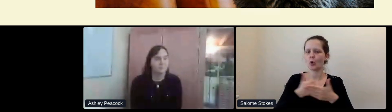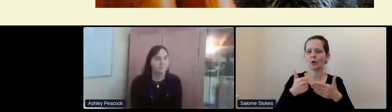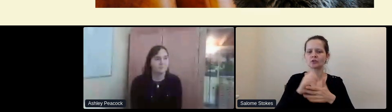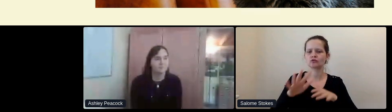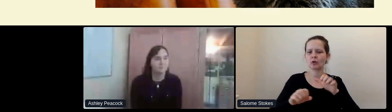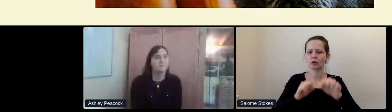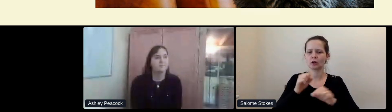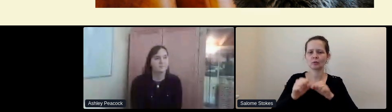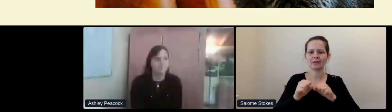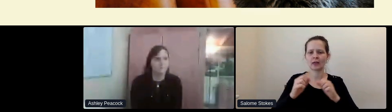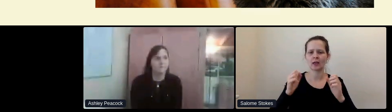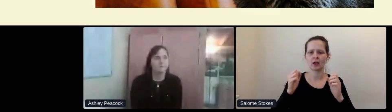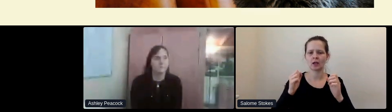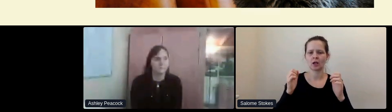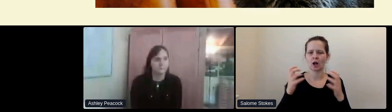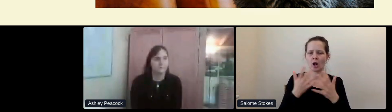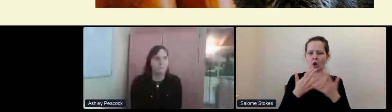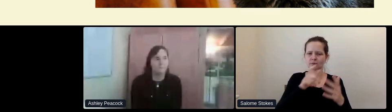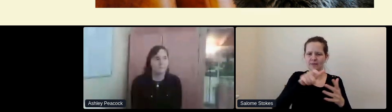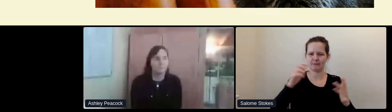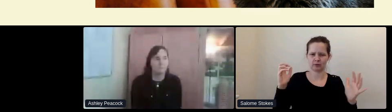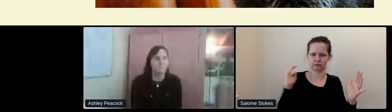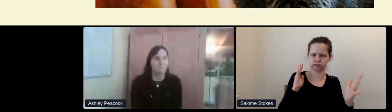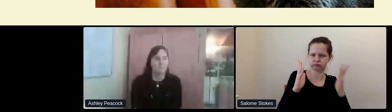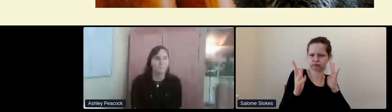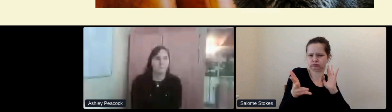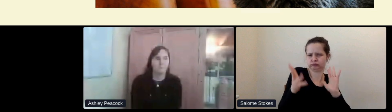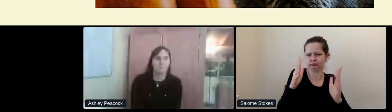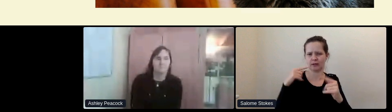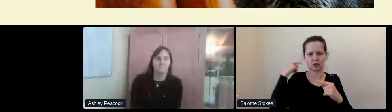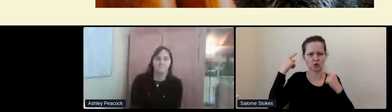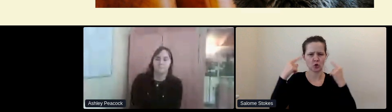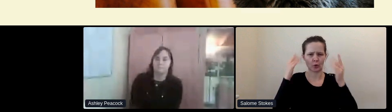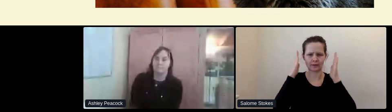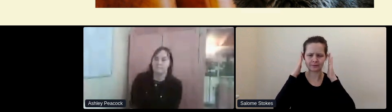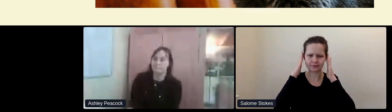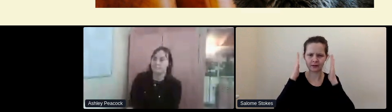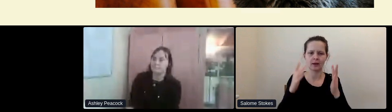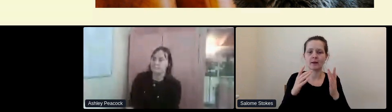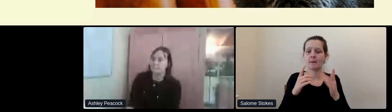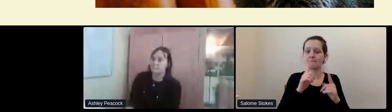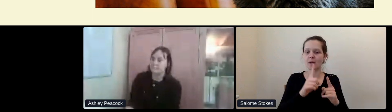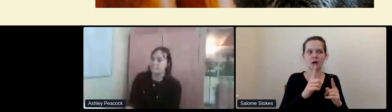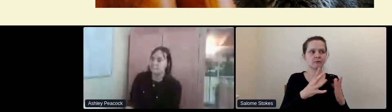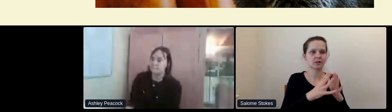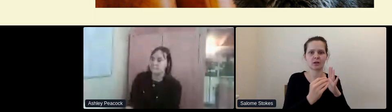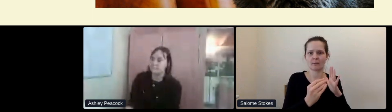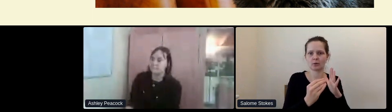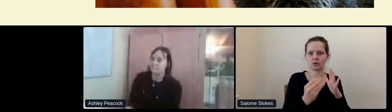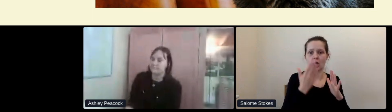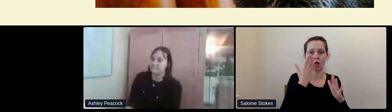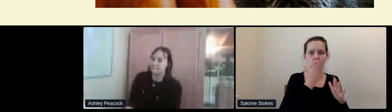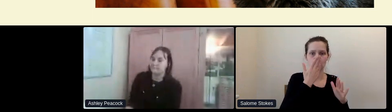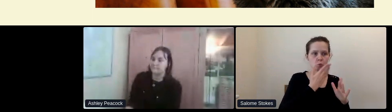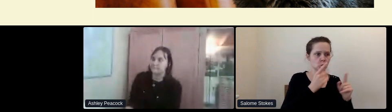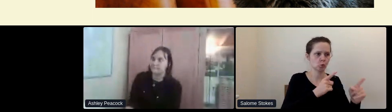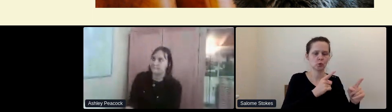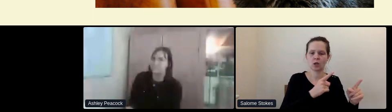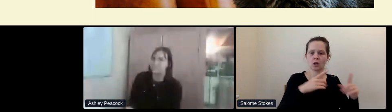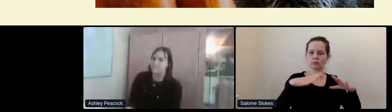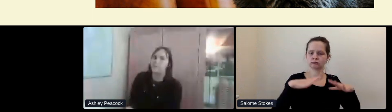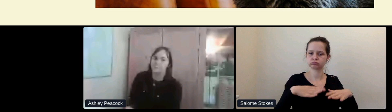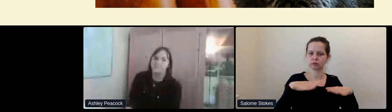when I was at school and I didn't have to clean my house and do my washing and cook my meals and deal